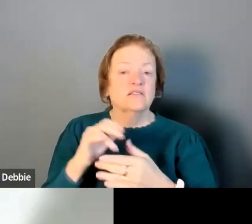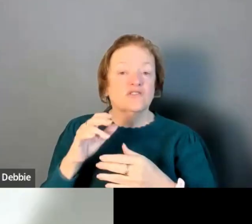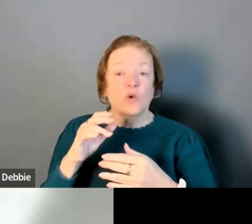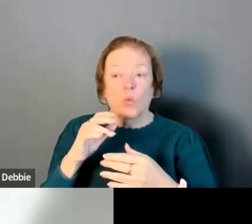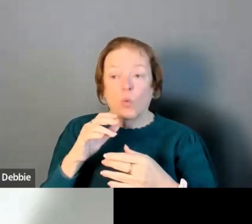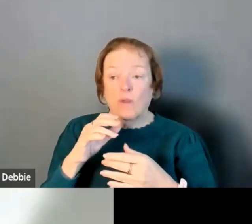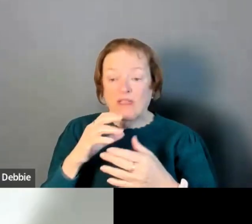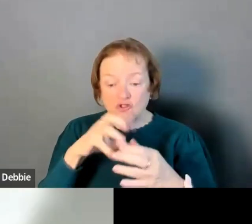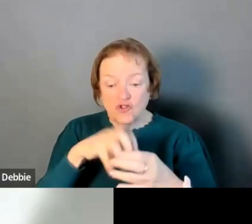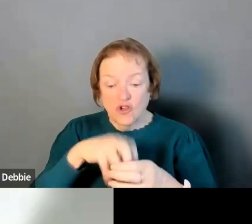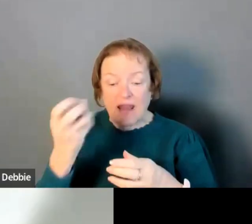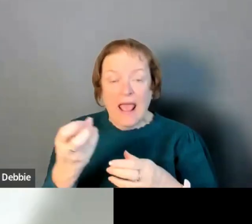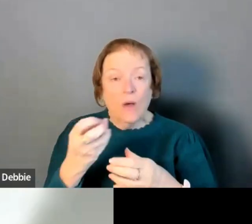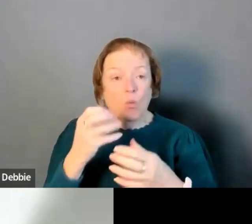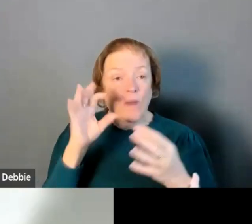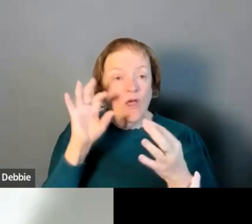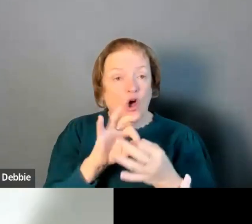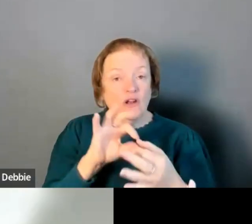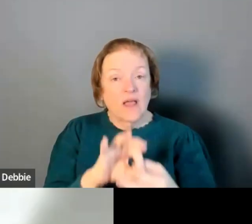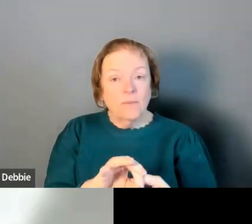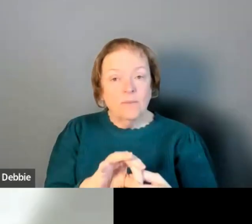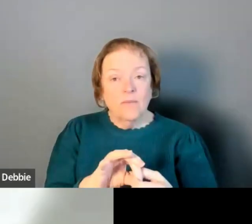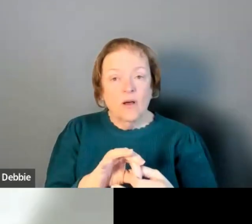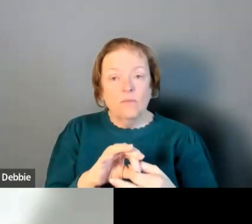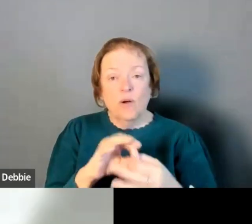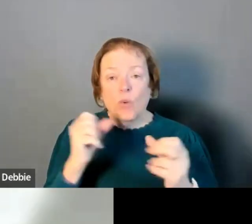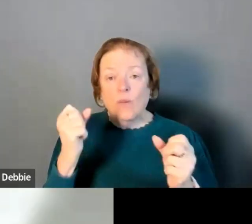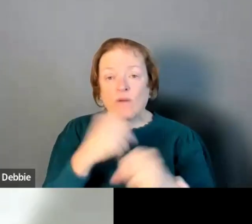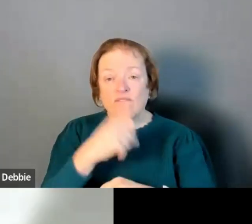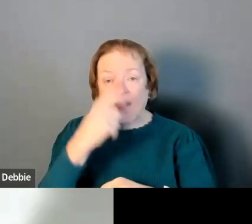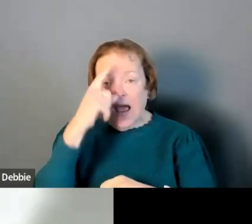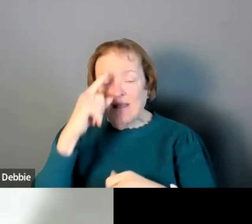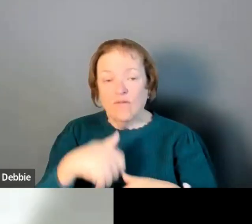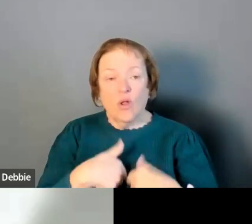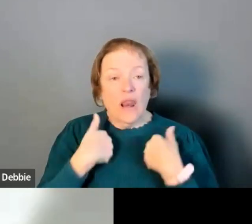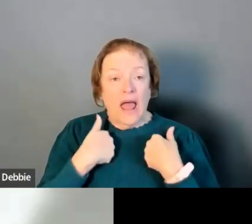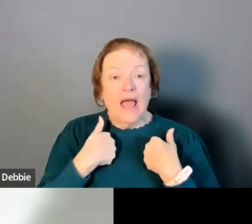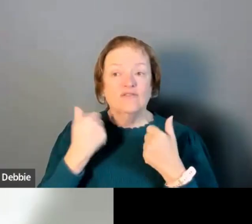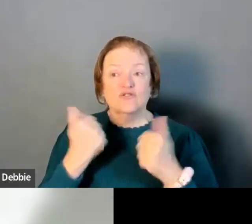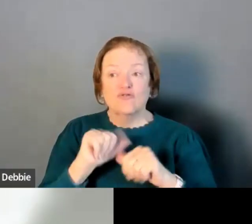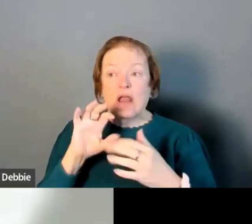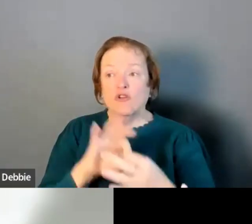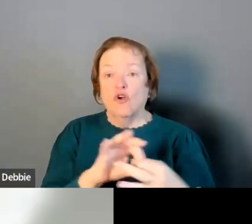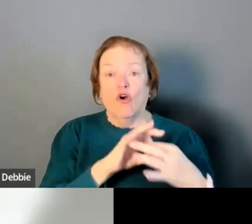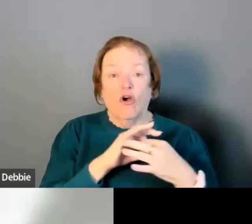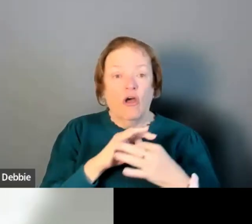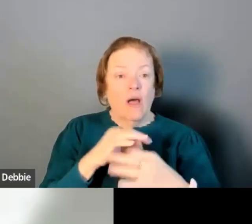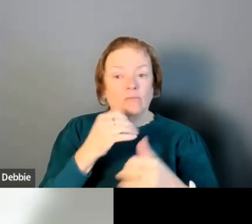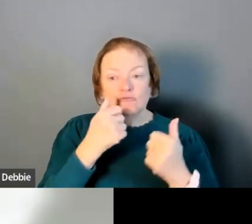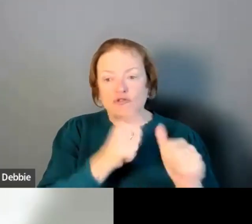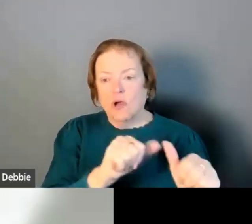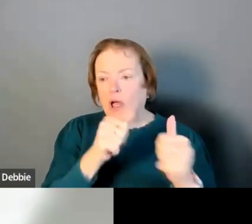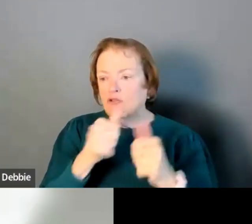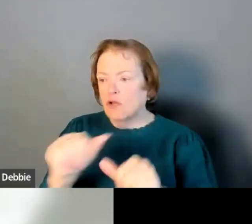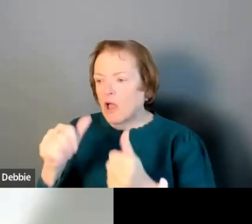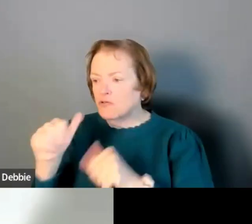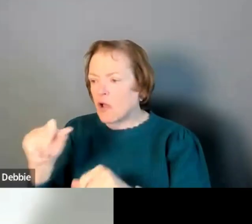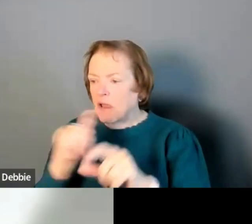Disclaimer is, we were out here fighting for our lives, trying to get it hooked up. We were doing everything right. It was our first one using the SAMBA.